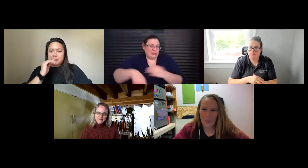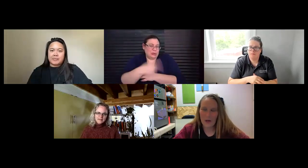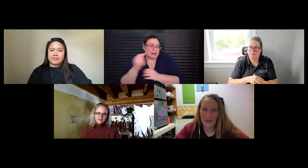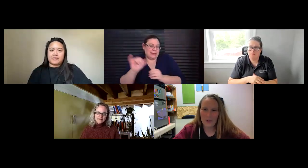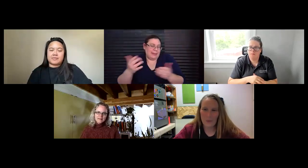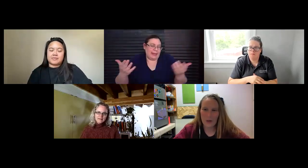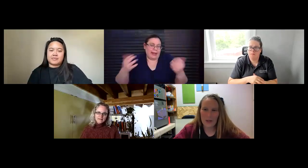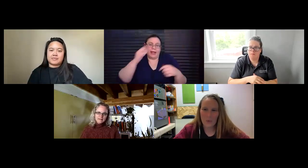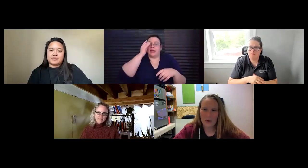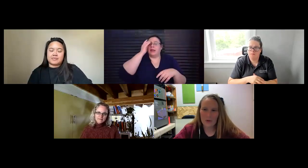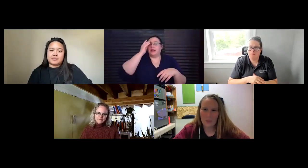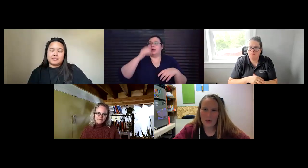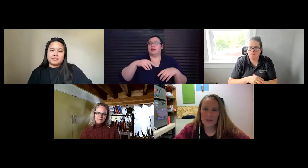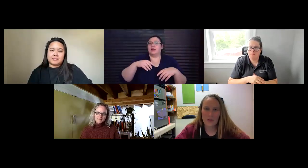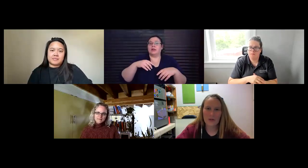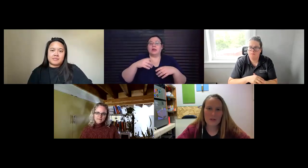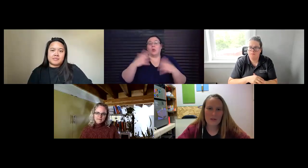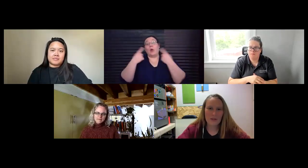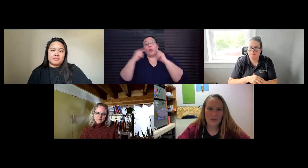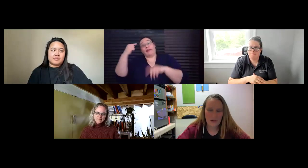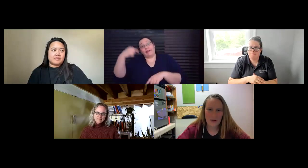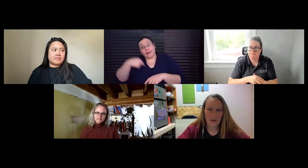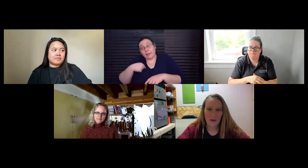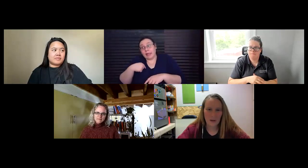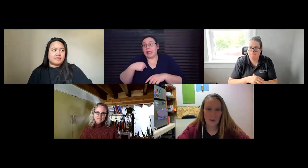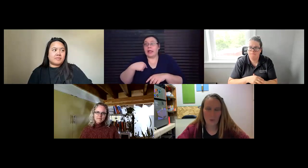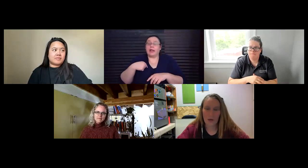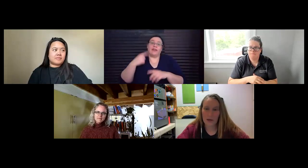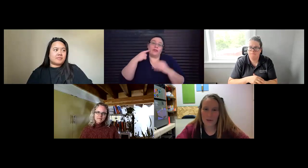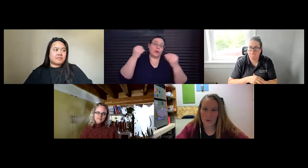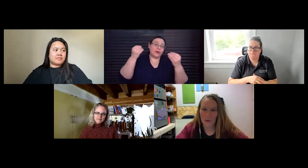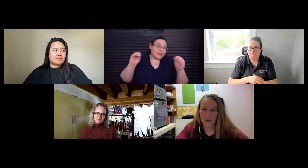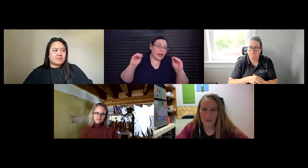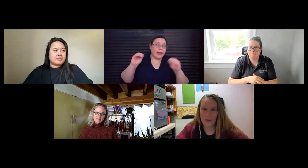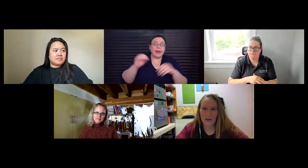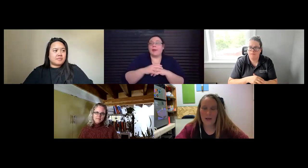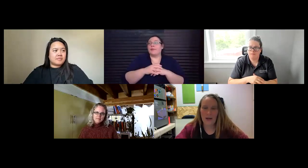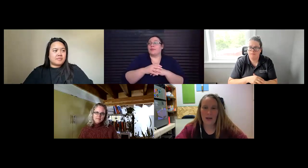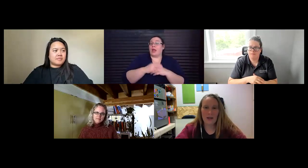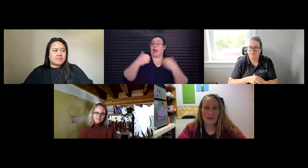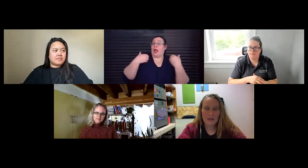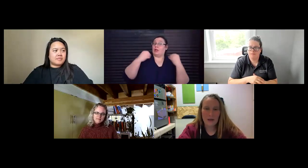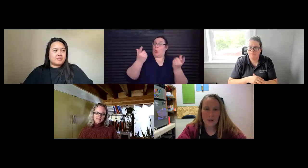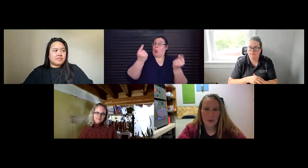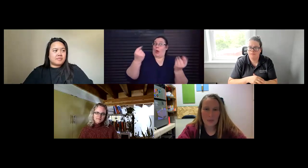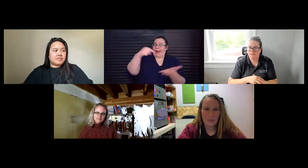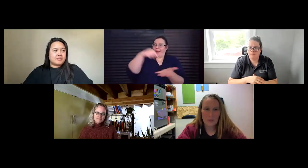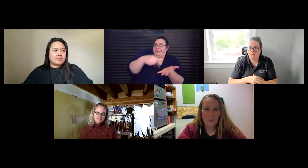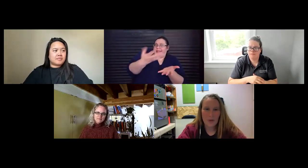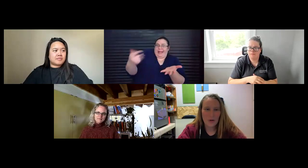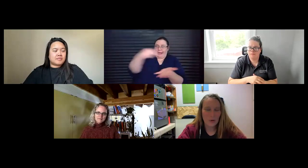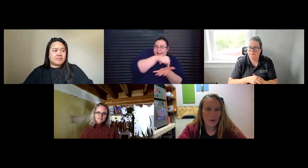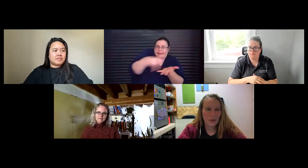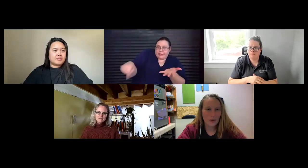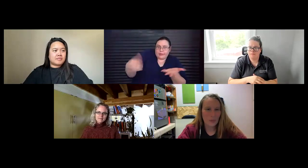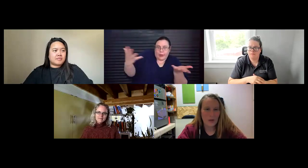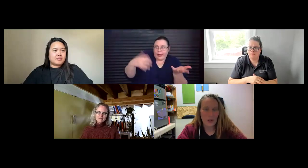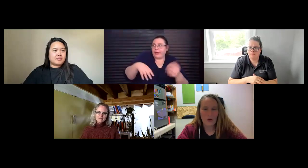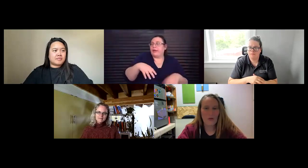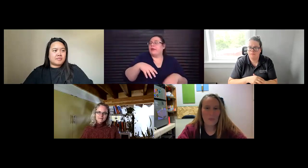What has worked for me as far as selling, what I sold, and, you know, a little bit of